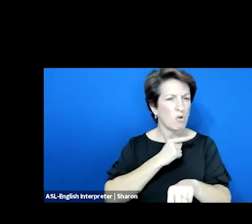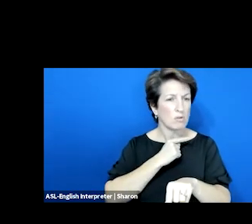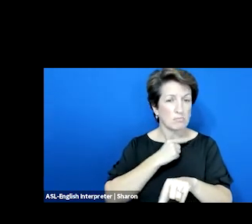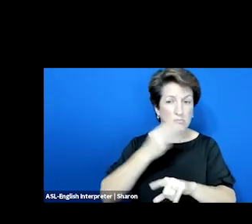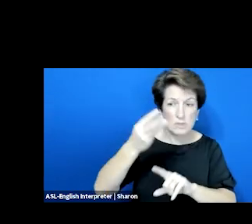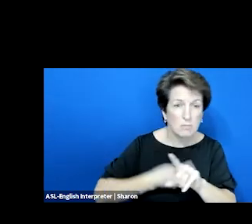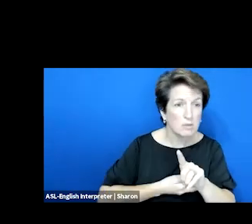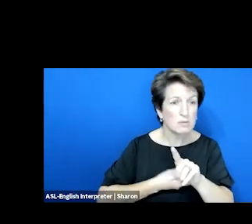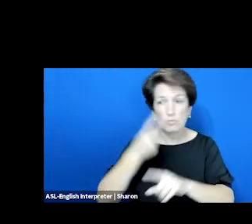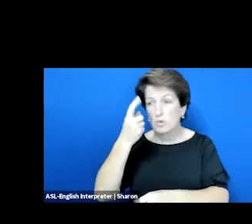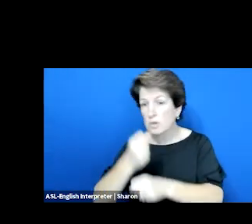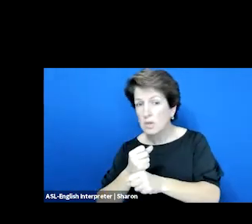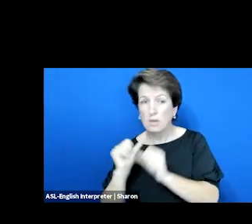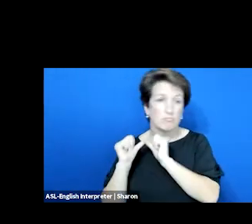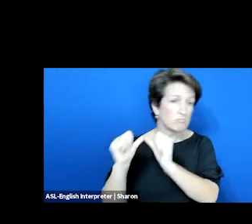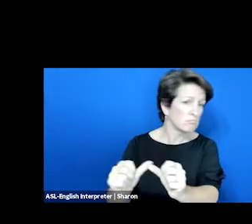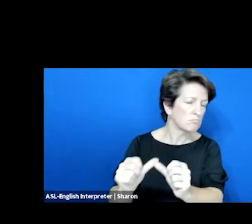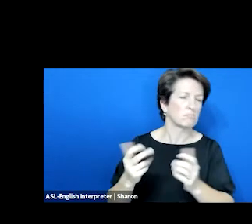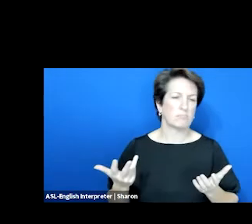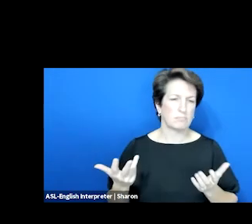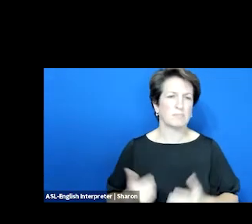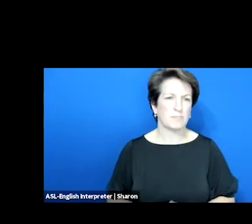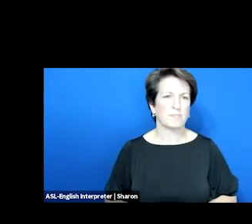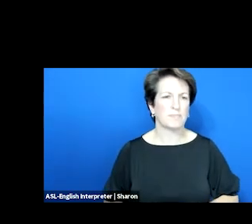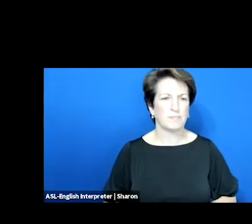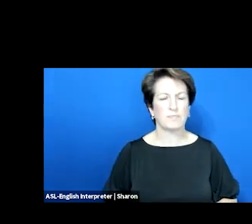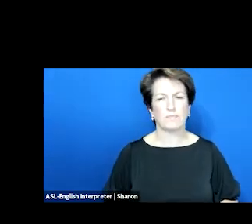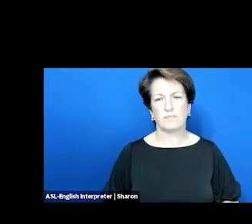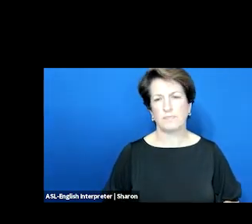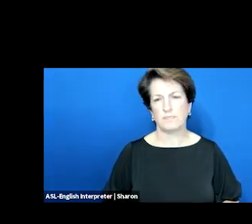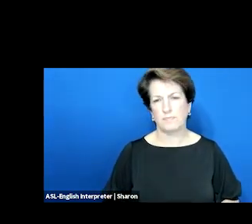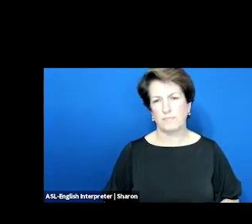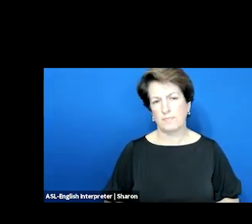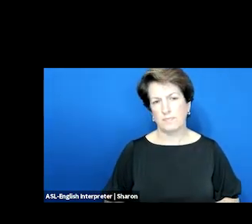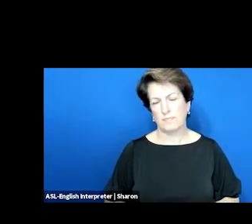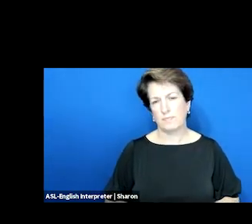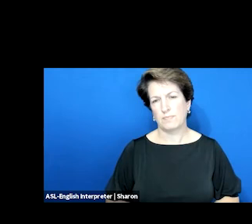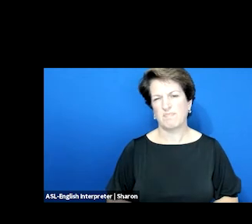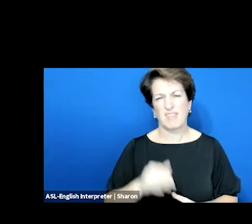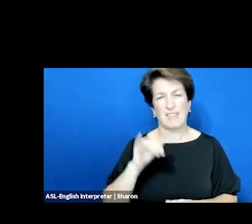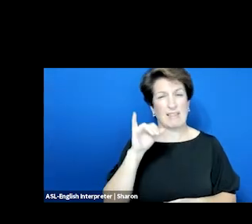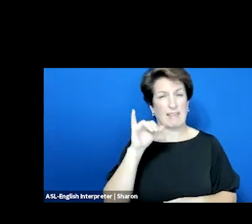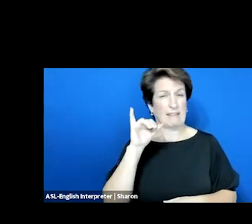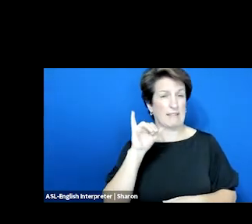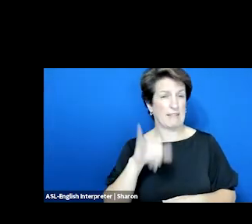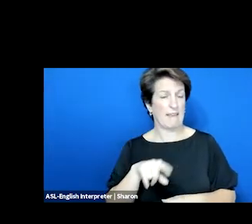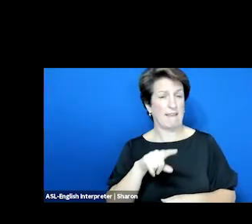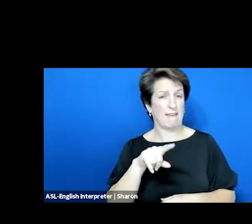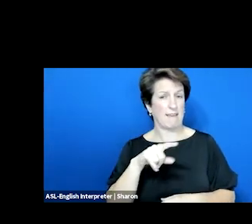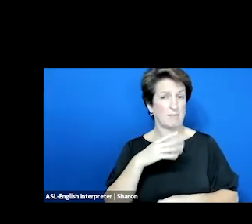physician or nurse practitioner who wrote the note. It must be on the logo or letterhead identifying